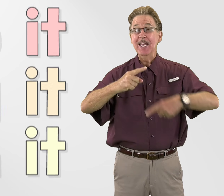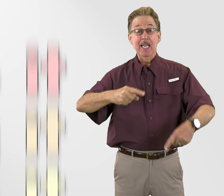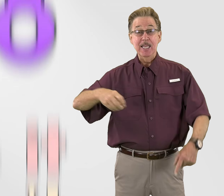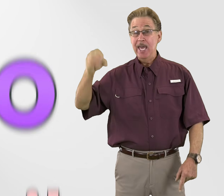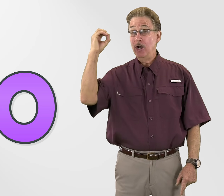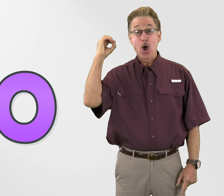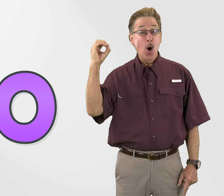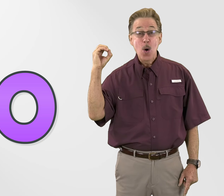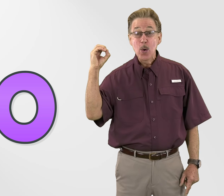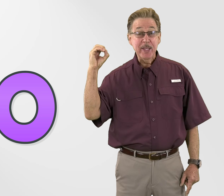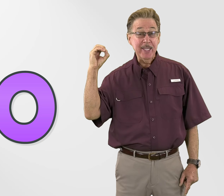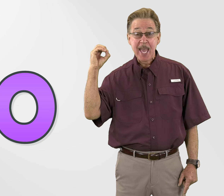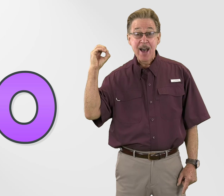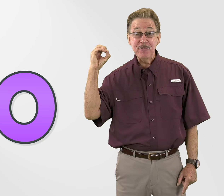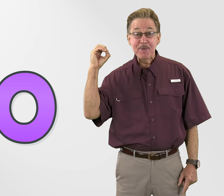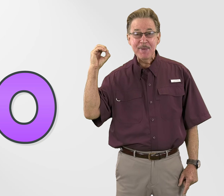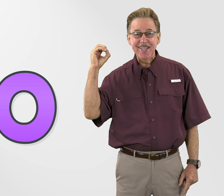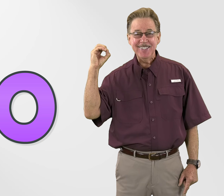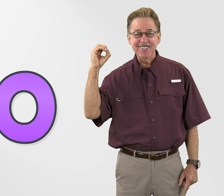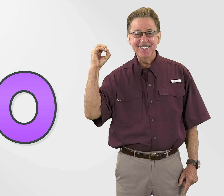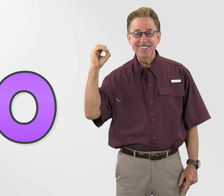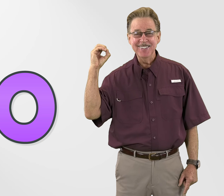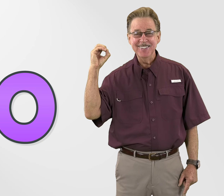Letter O o in the alphabet